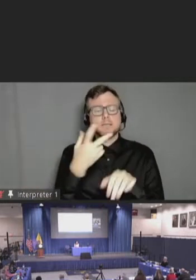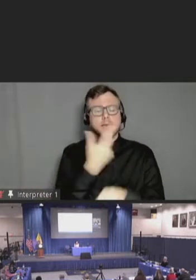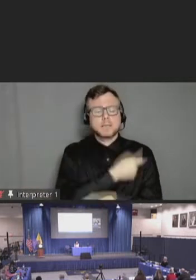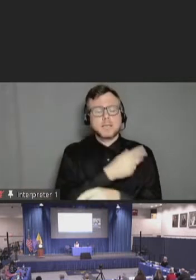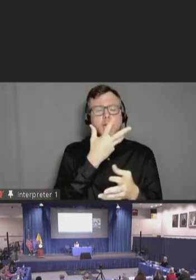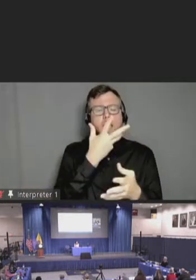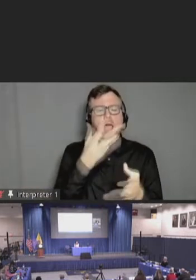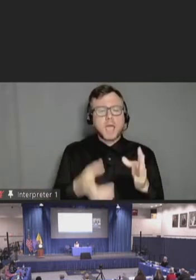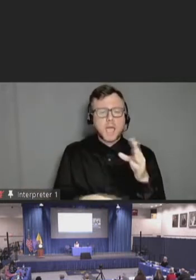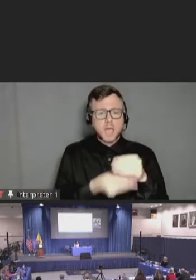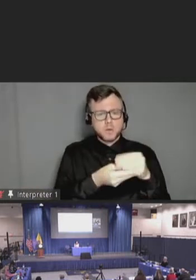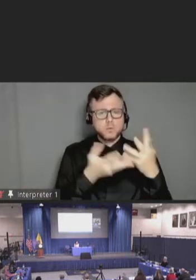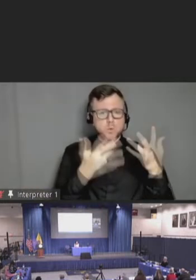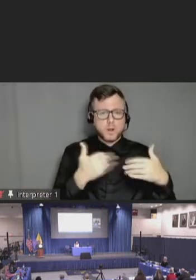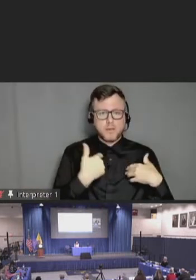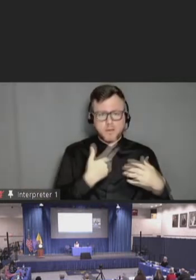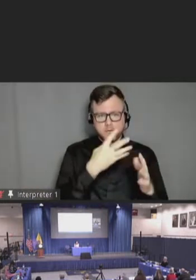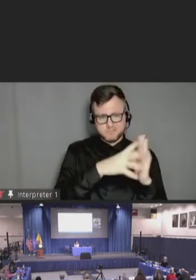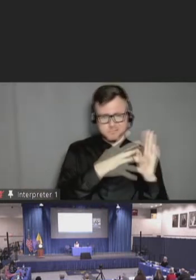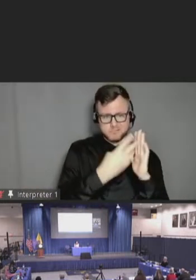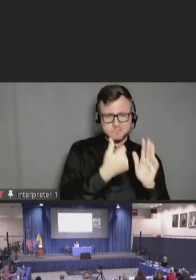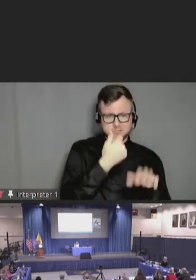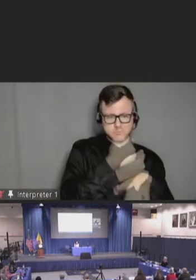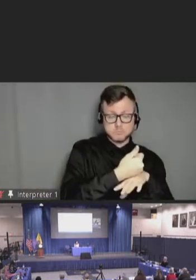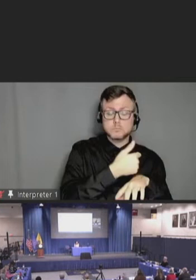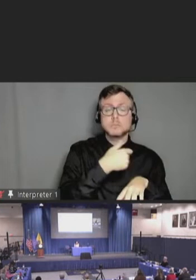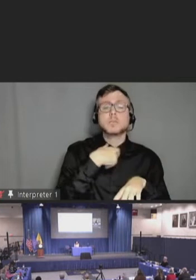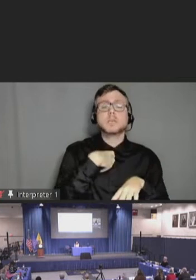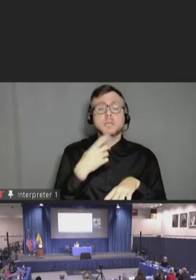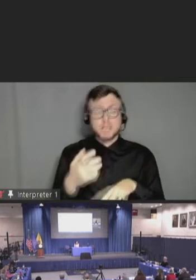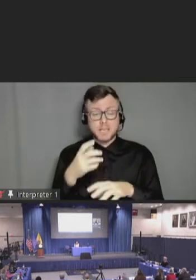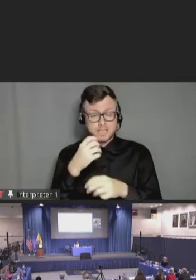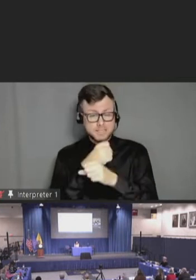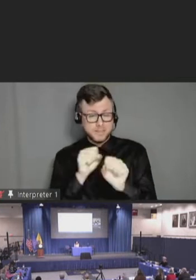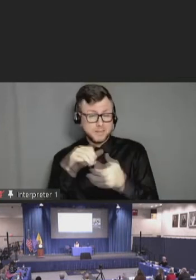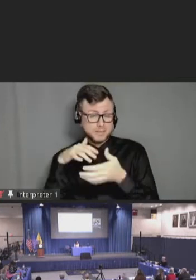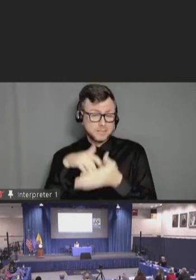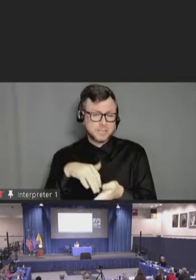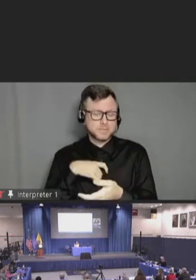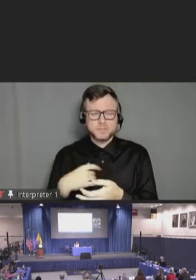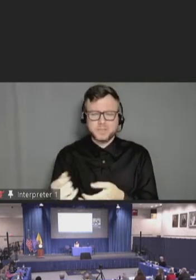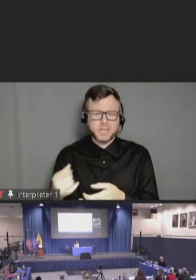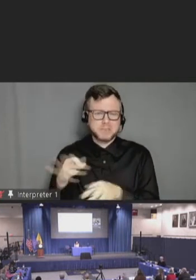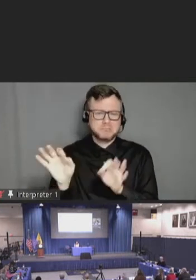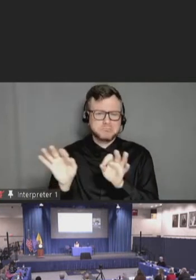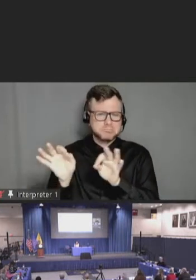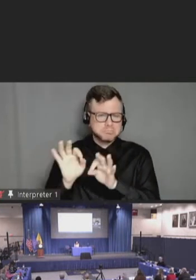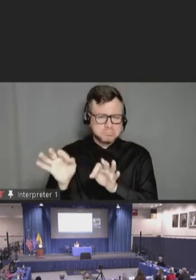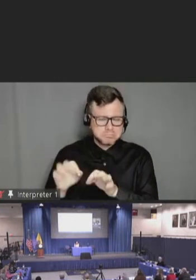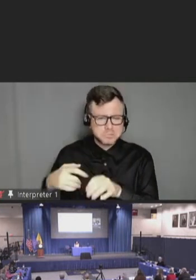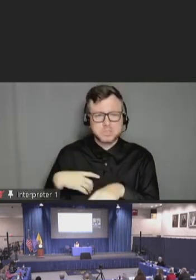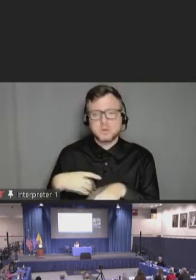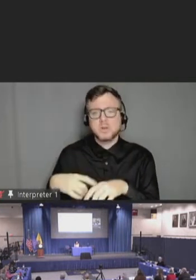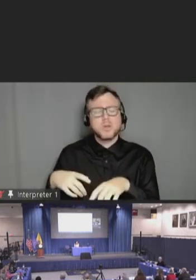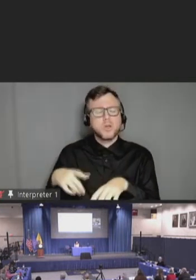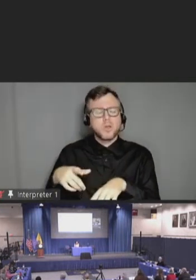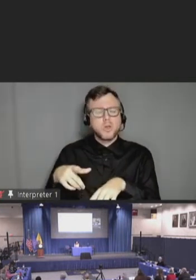And so, safety studies -- and safety studies were usually of acute adverse events, and long-term health outcomes were less well-studied.